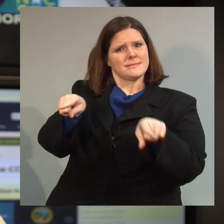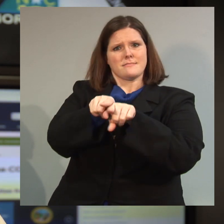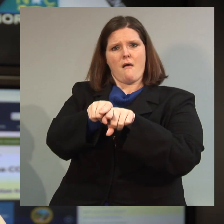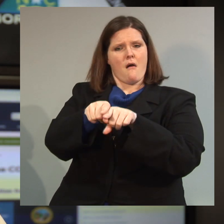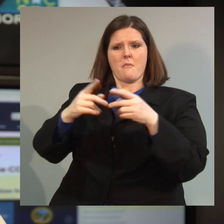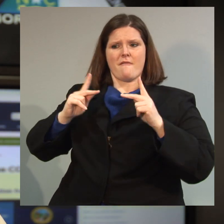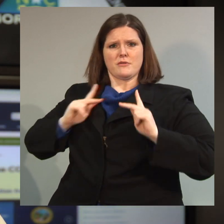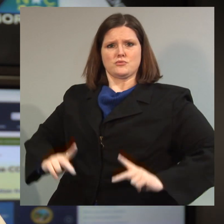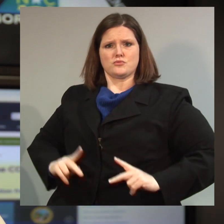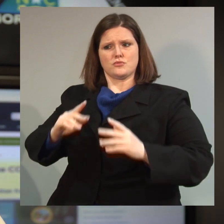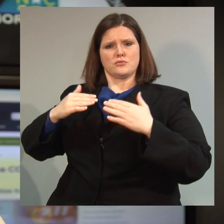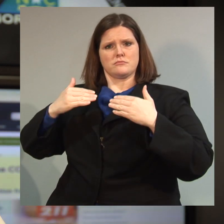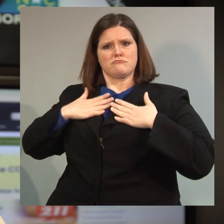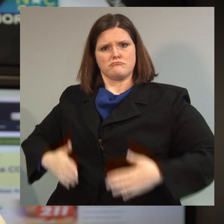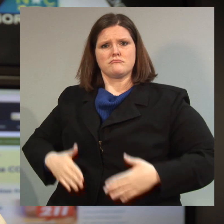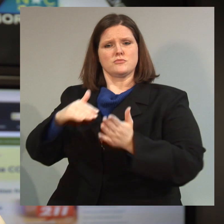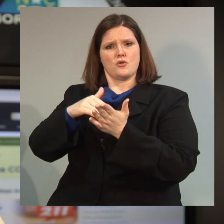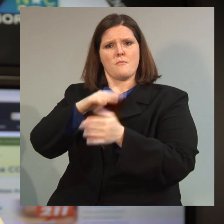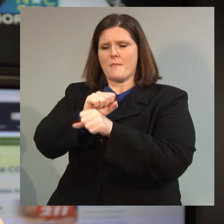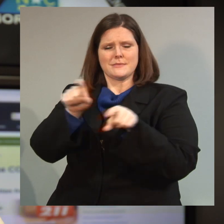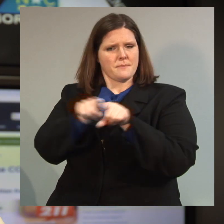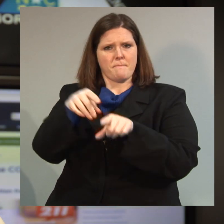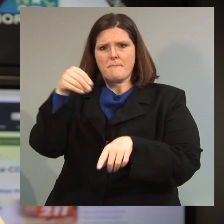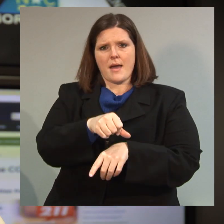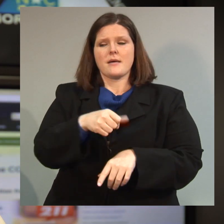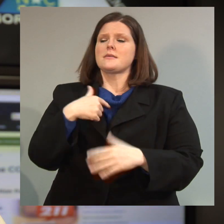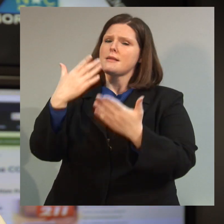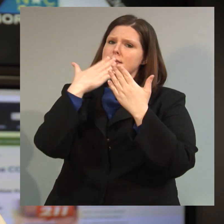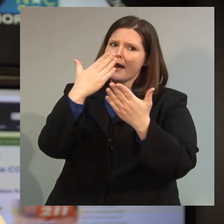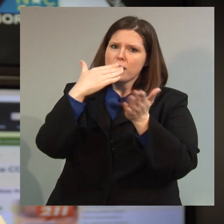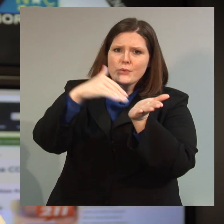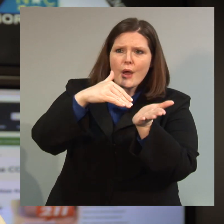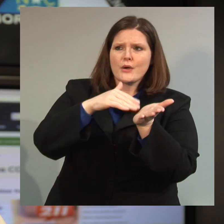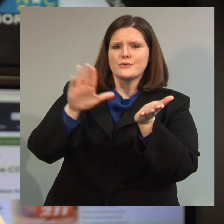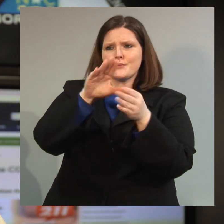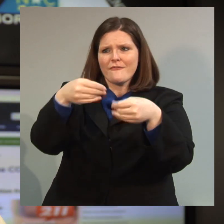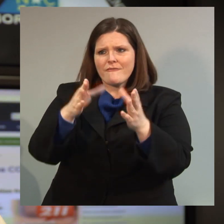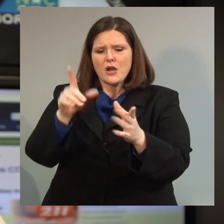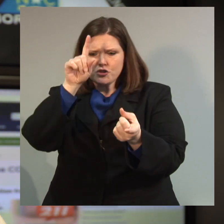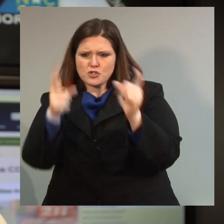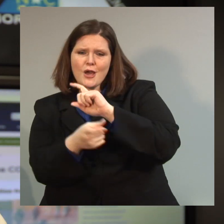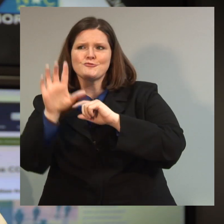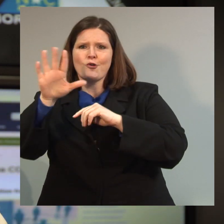in-office physical health visits. I am also grateful to providers that have quickly adjusted the way they work to ensure